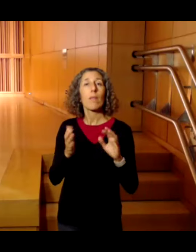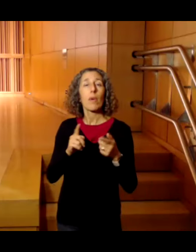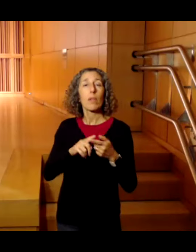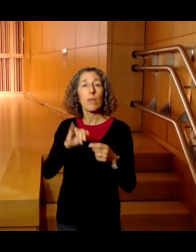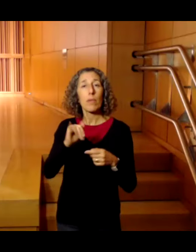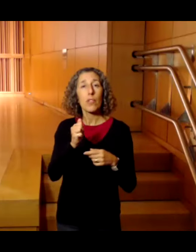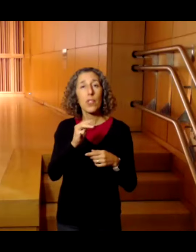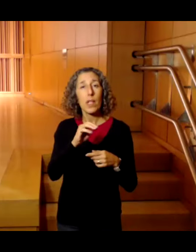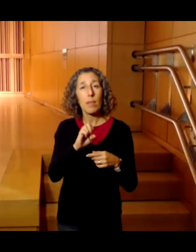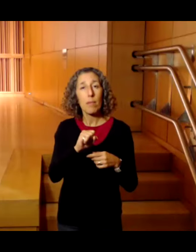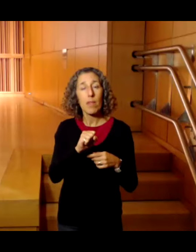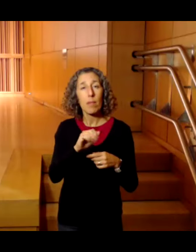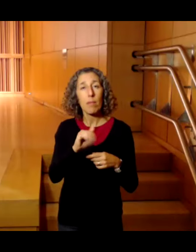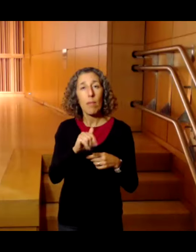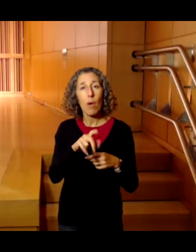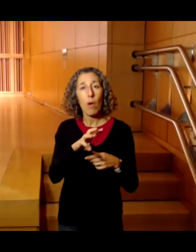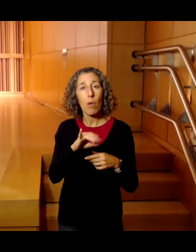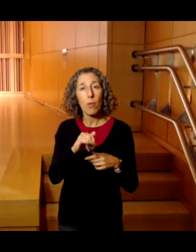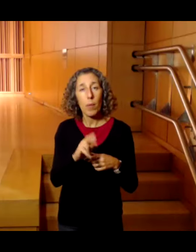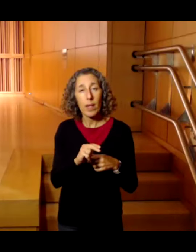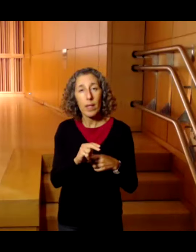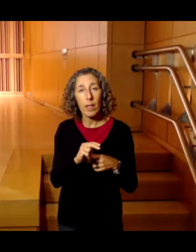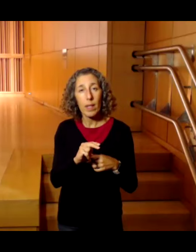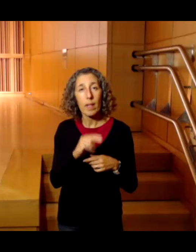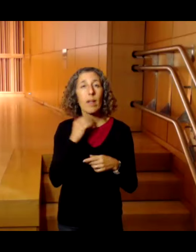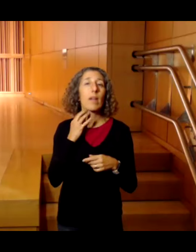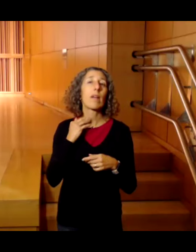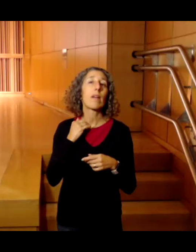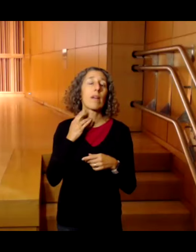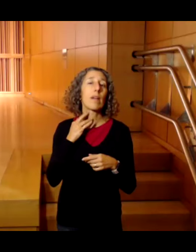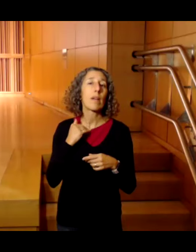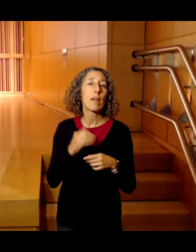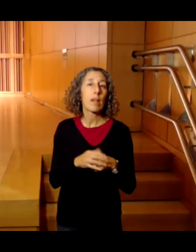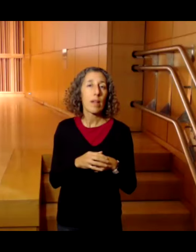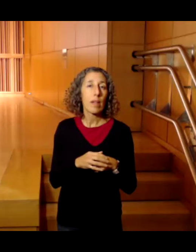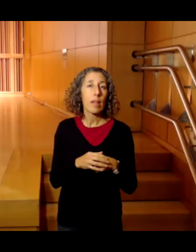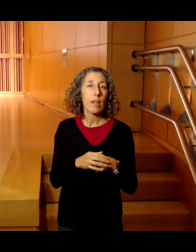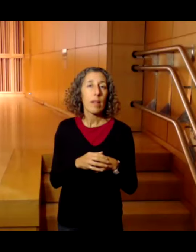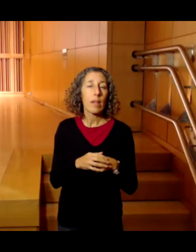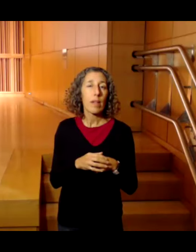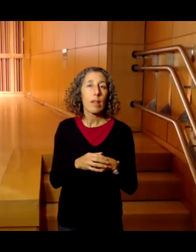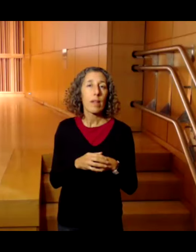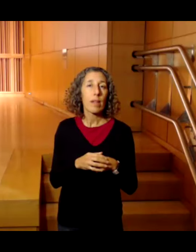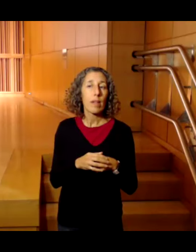late style, a book of personal essays, a new flower, lyric essays.